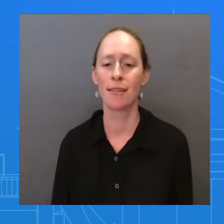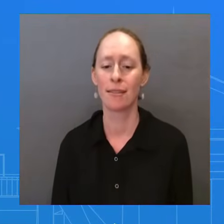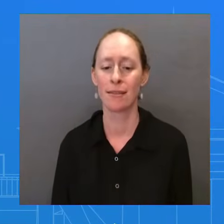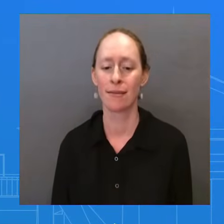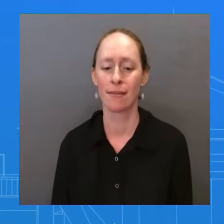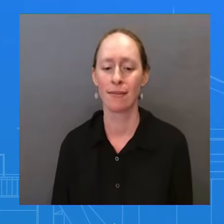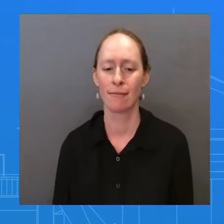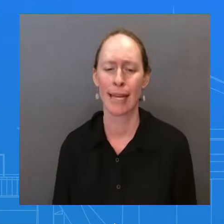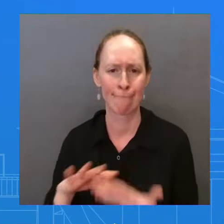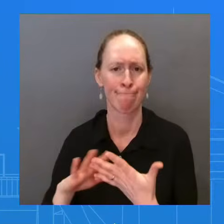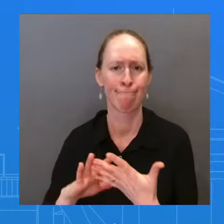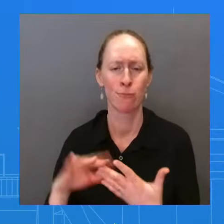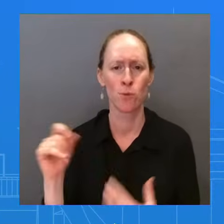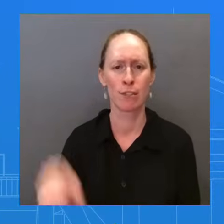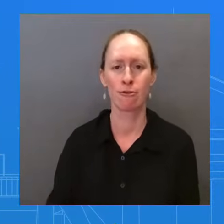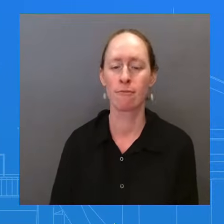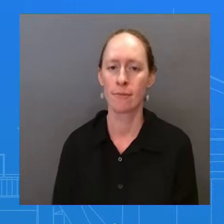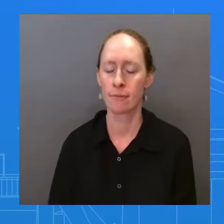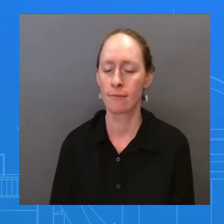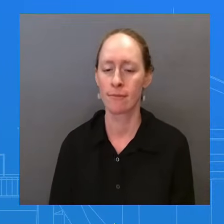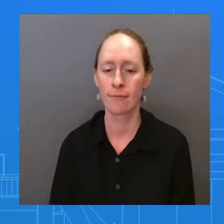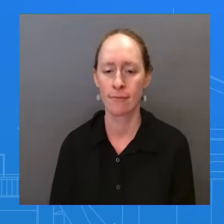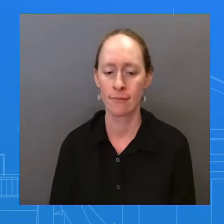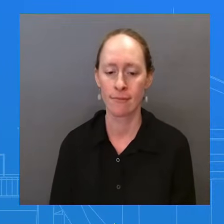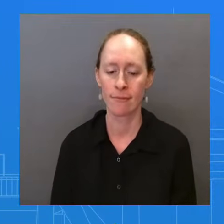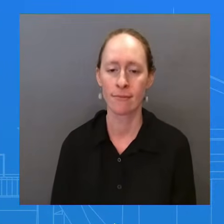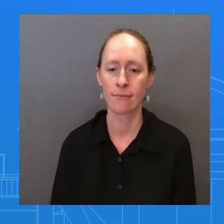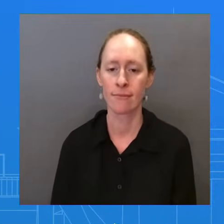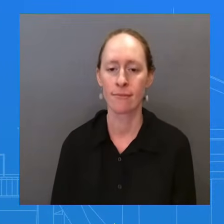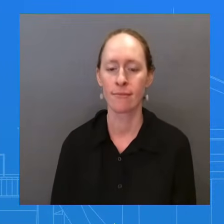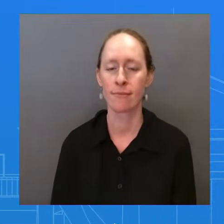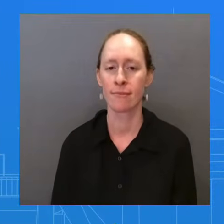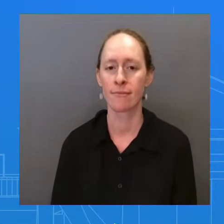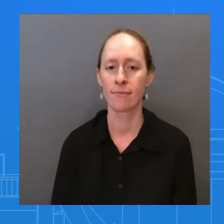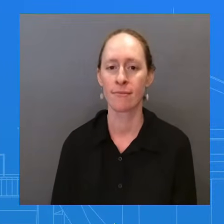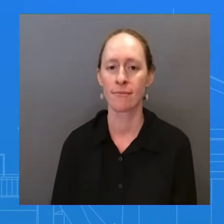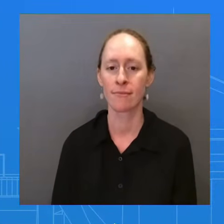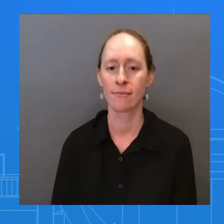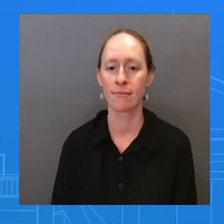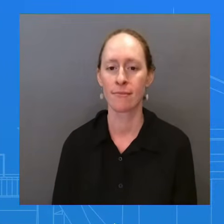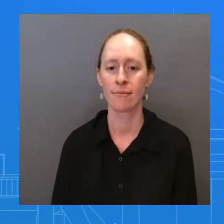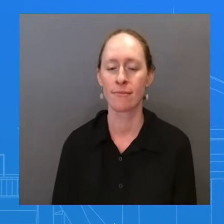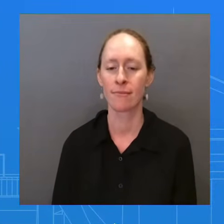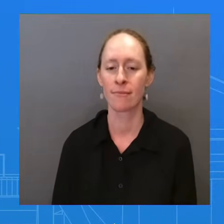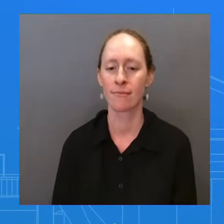are assessing the situation with Japan and South Korea. But I wonder why it didn't go well.